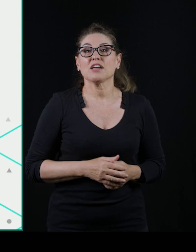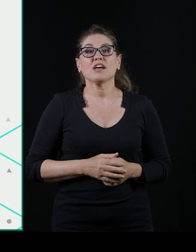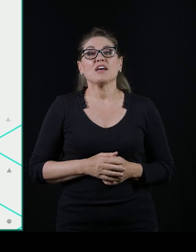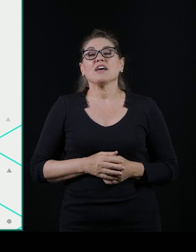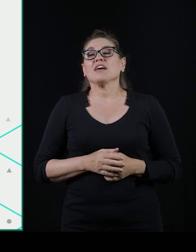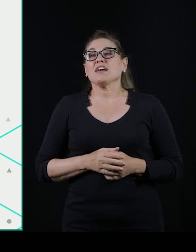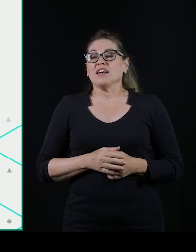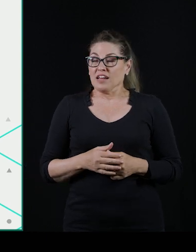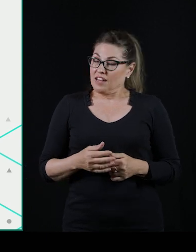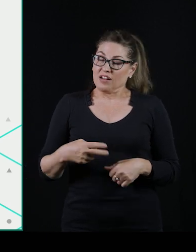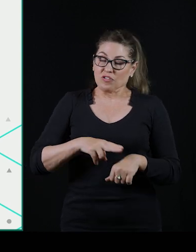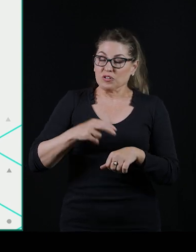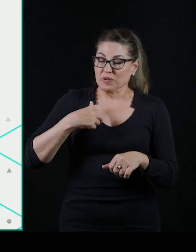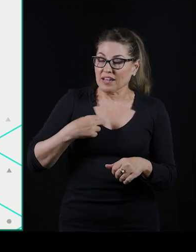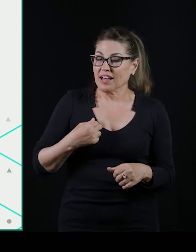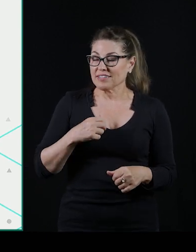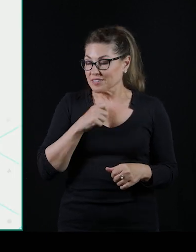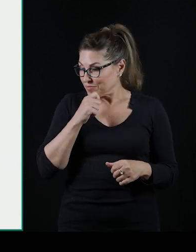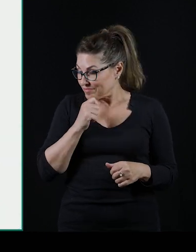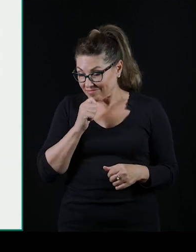we ran into some unforeseen challenges along the way.